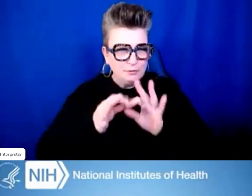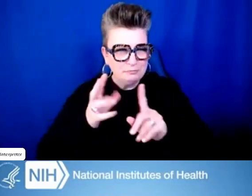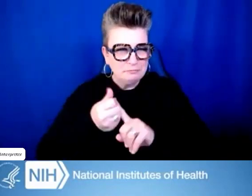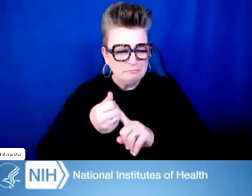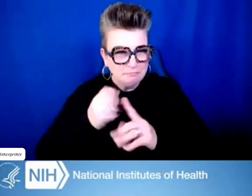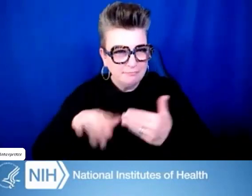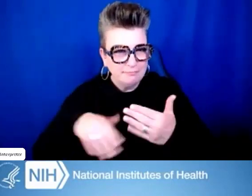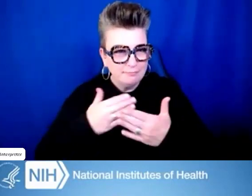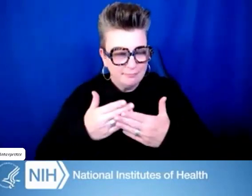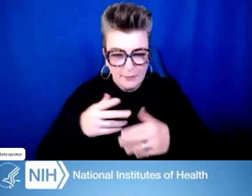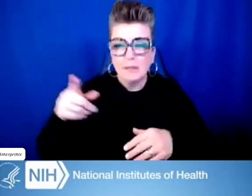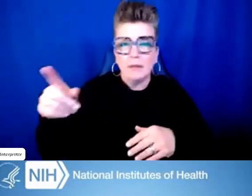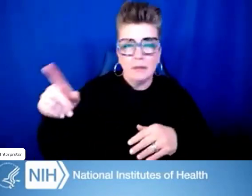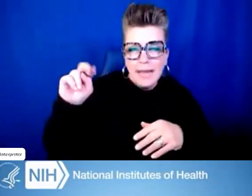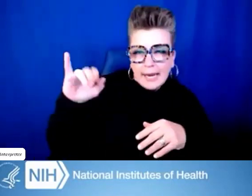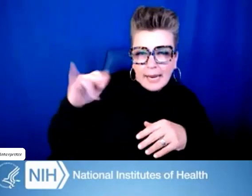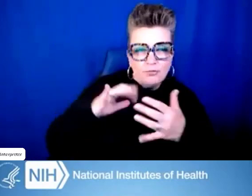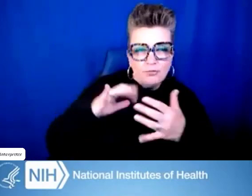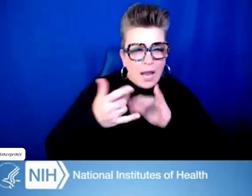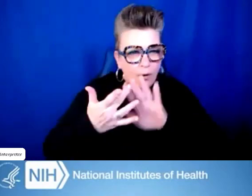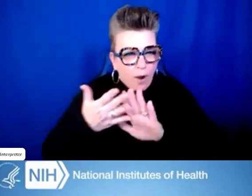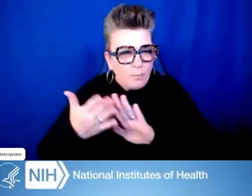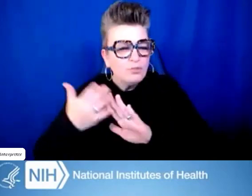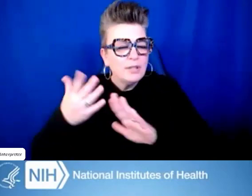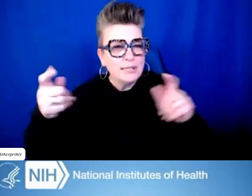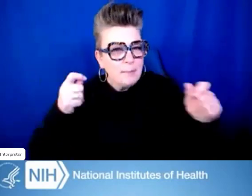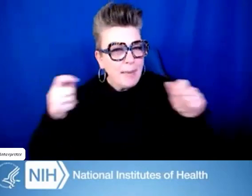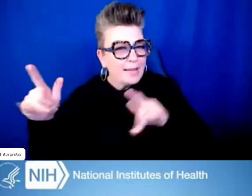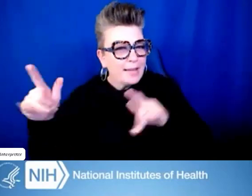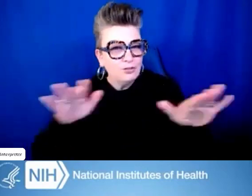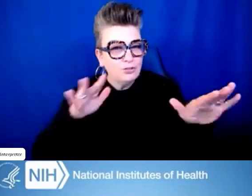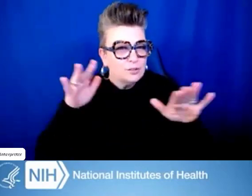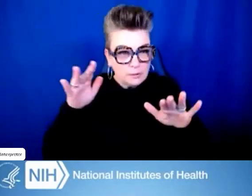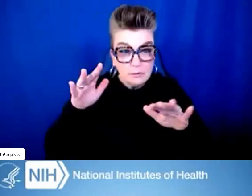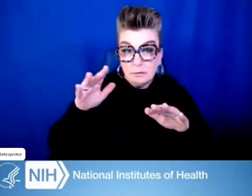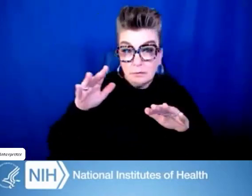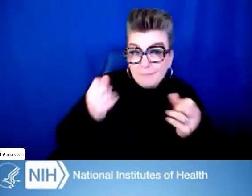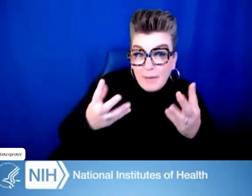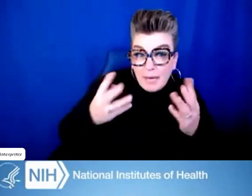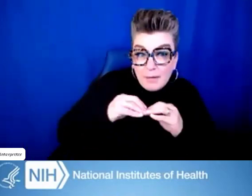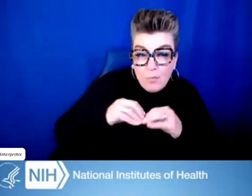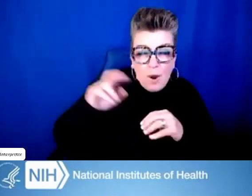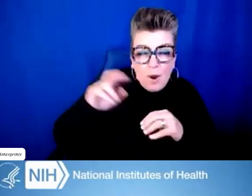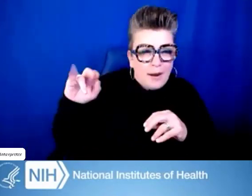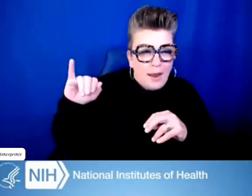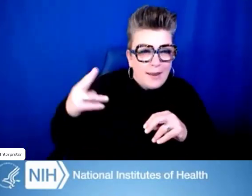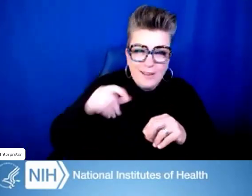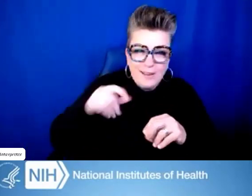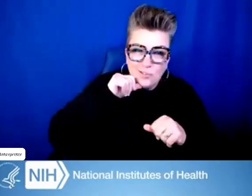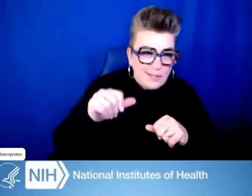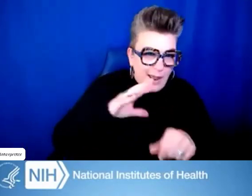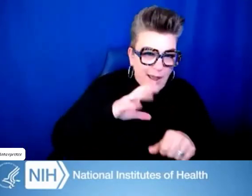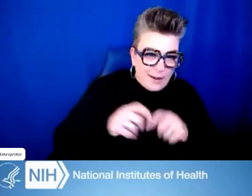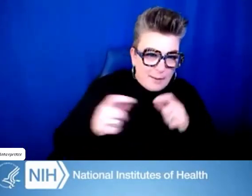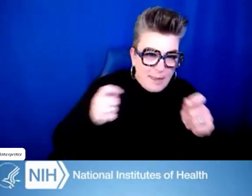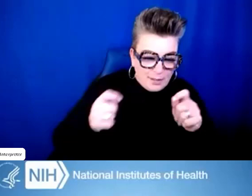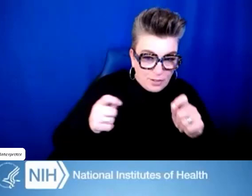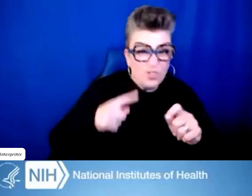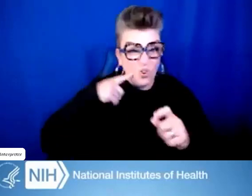you know, operates and manages, and of course, there are many more that NIH does not. There are many, and so I don't think